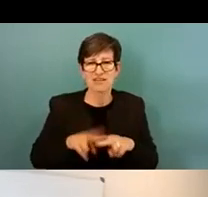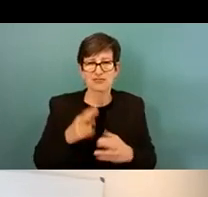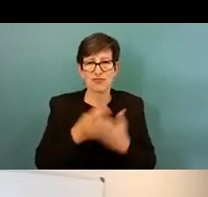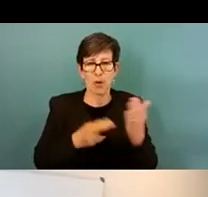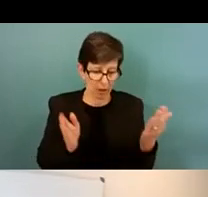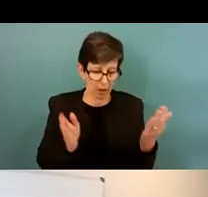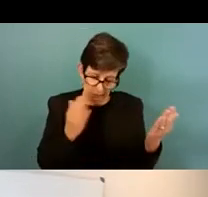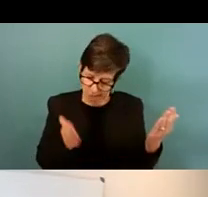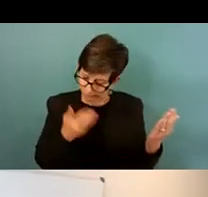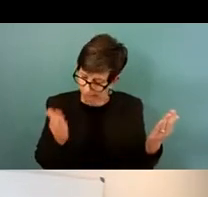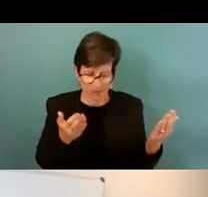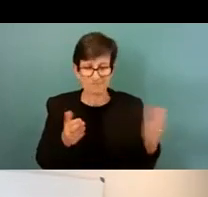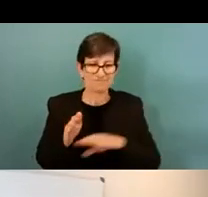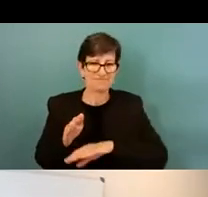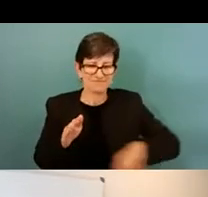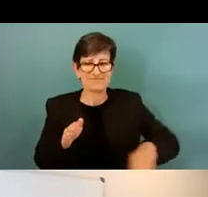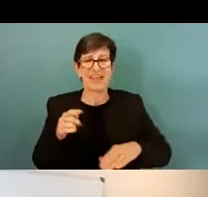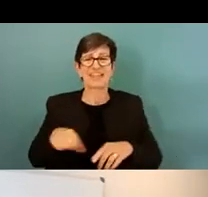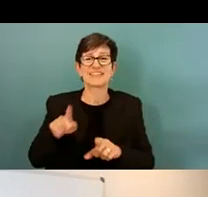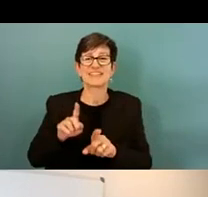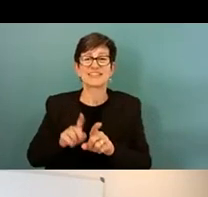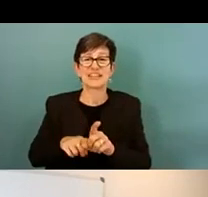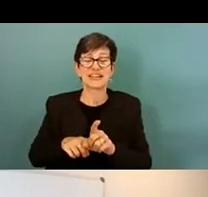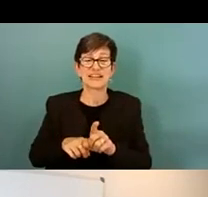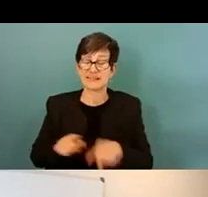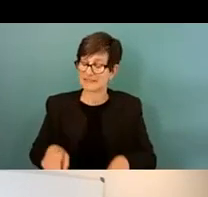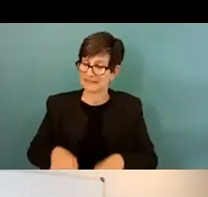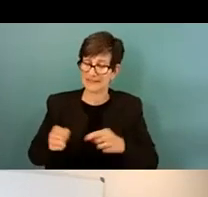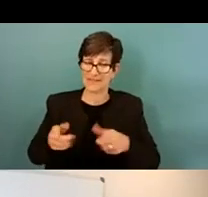is the start of us all being able to interrogate and look at different angles and then see